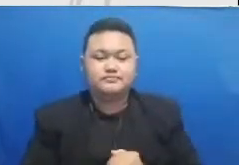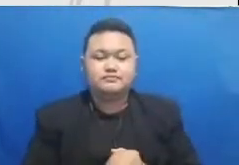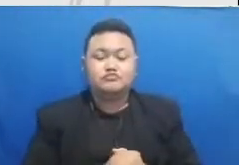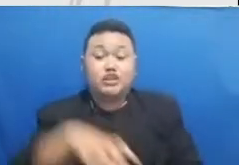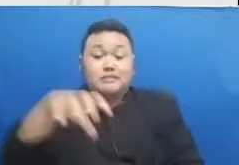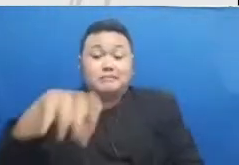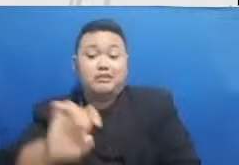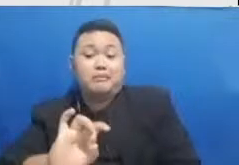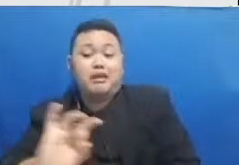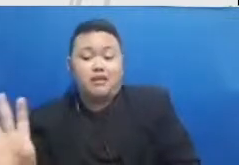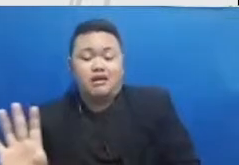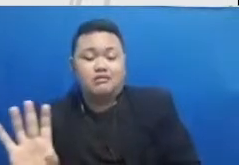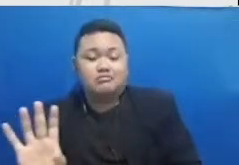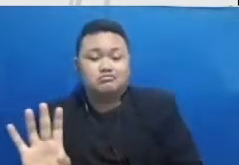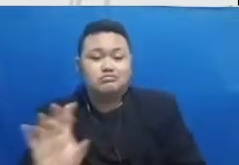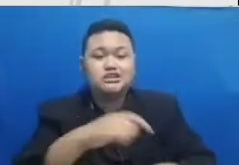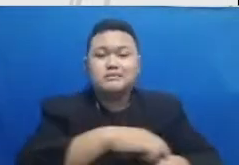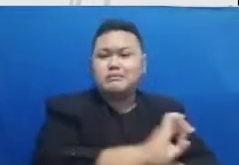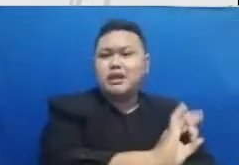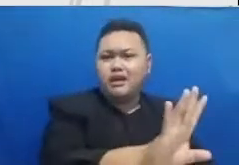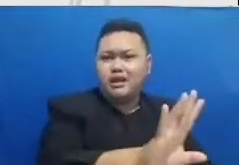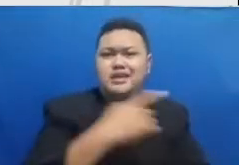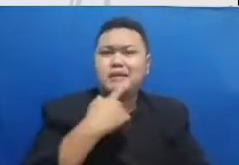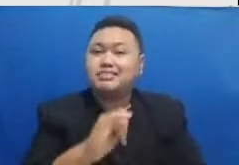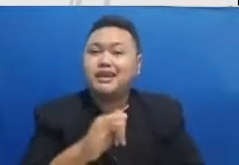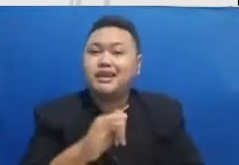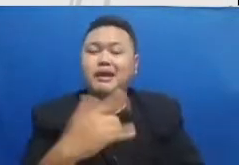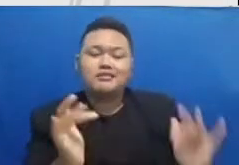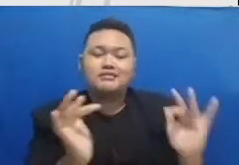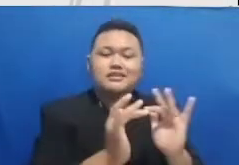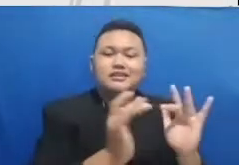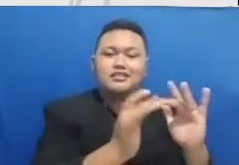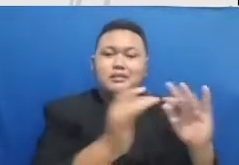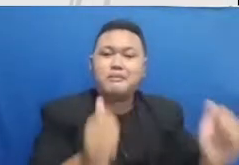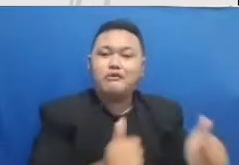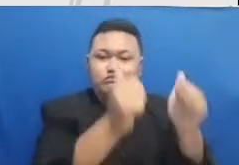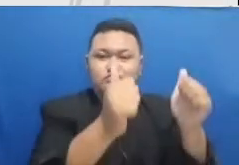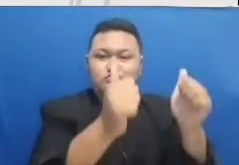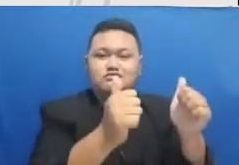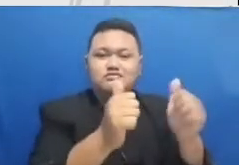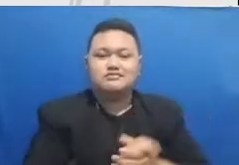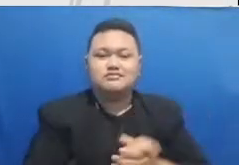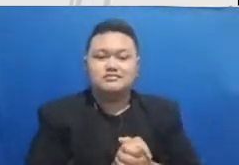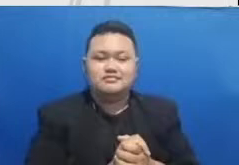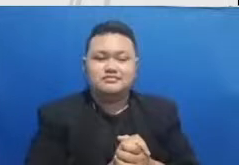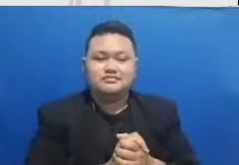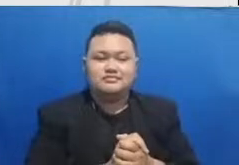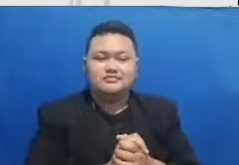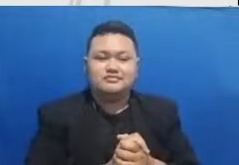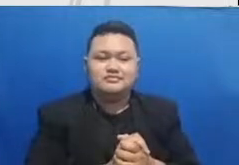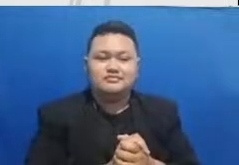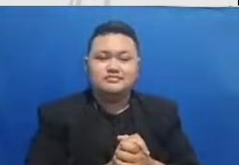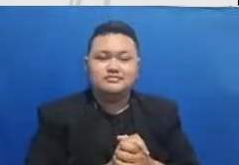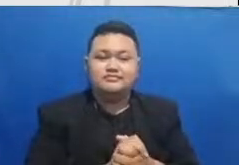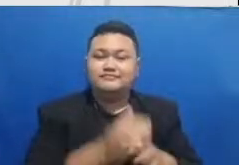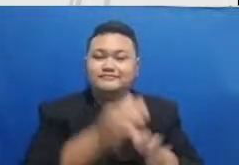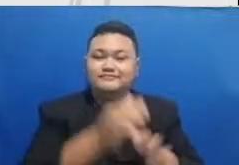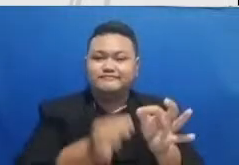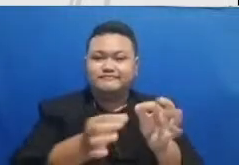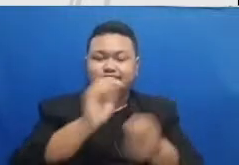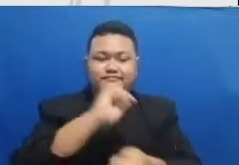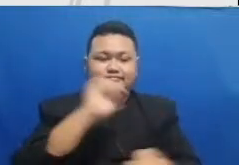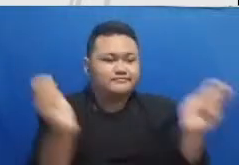connected to the internet, they can collaborate. I will try to tell stories about the use of